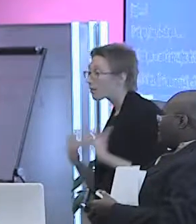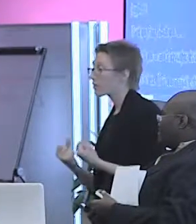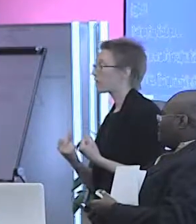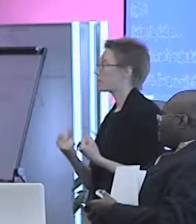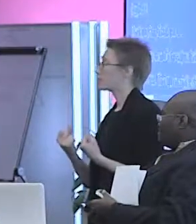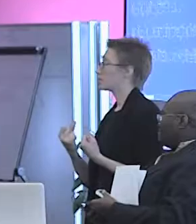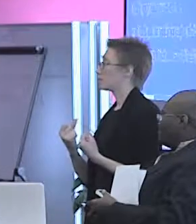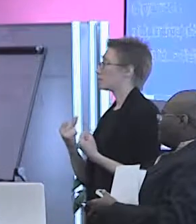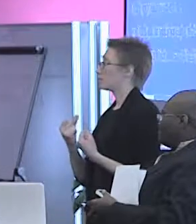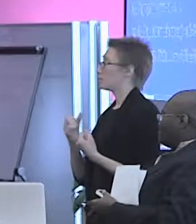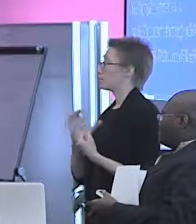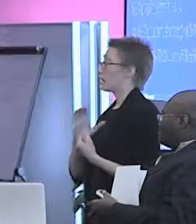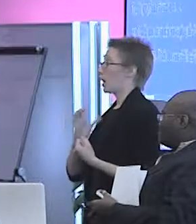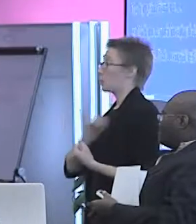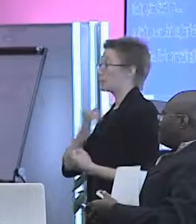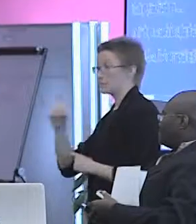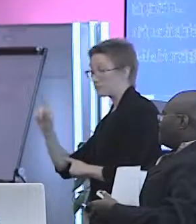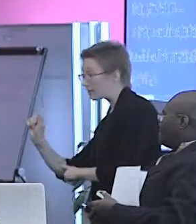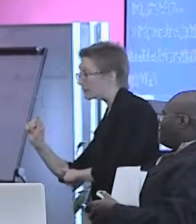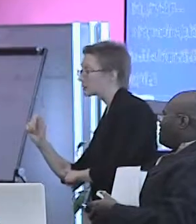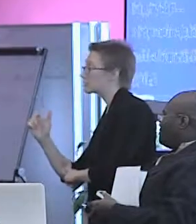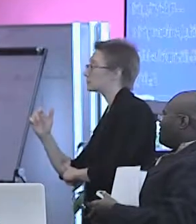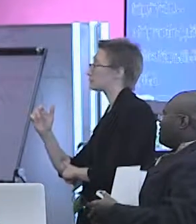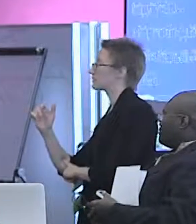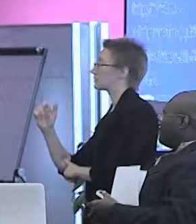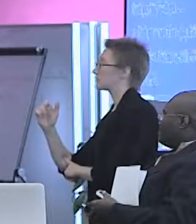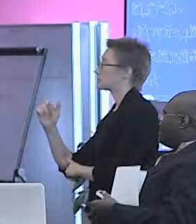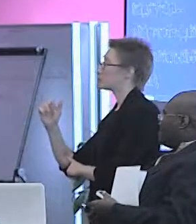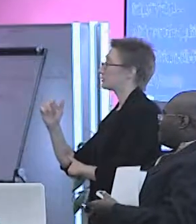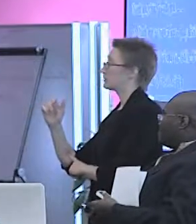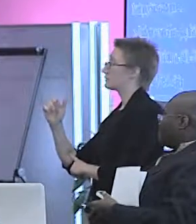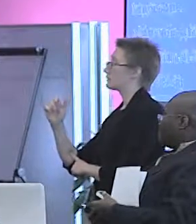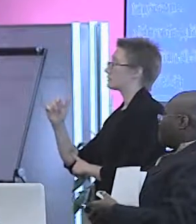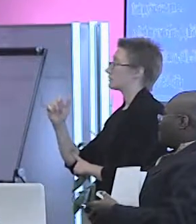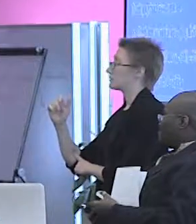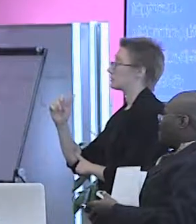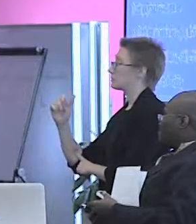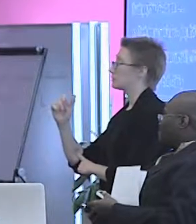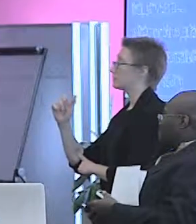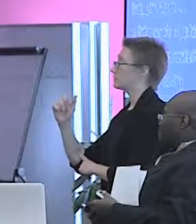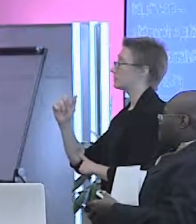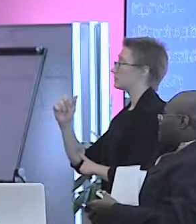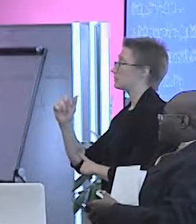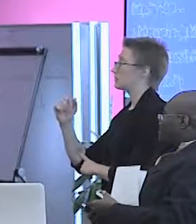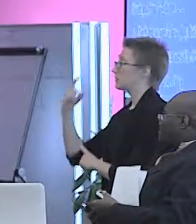the disabilities that we have, mental health disabilities, physical disabilities,